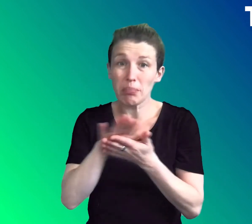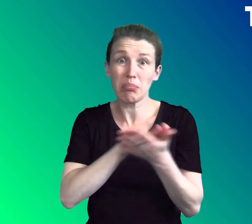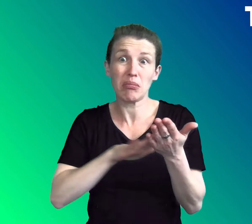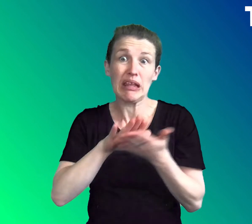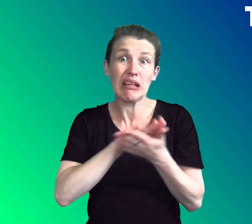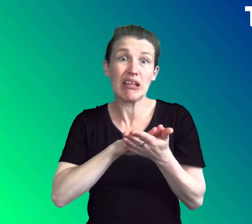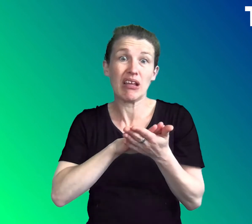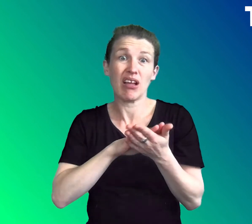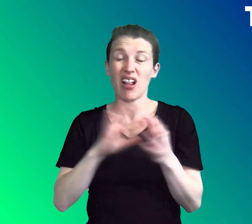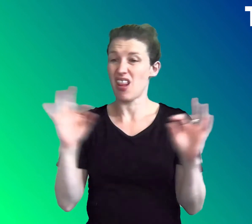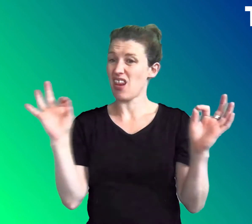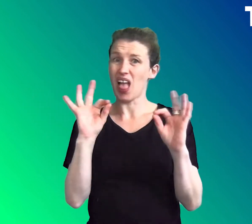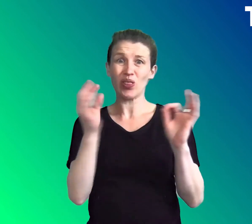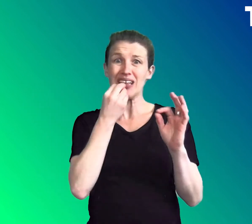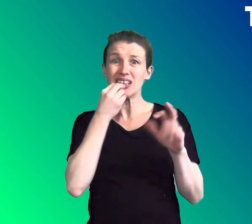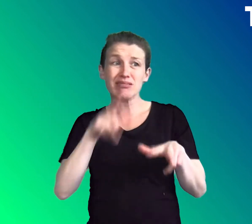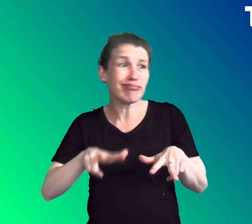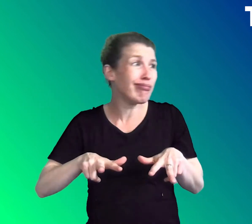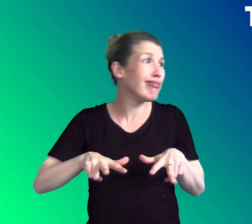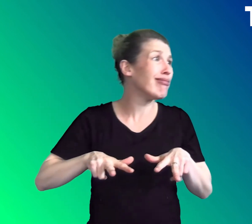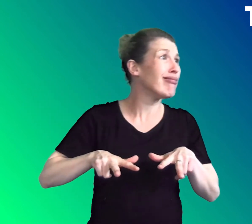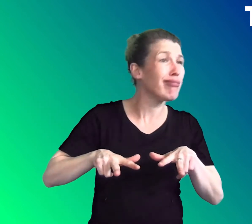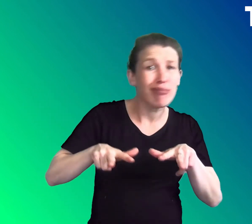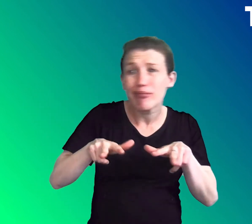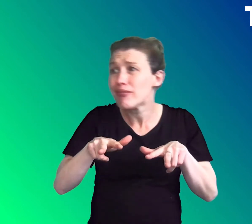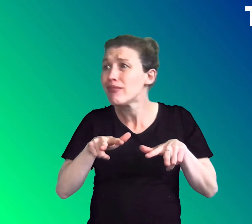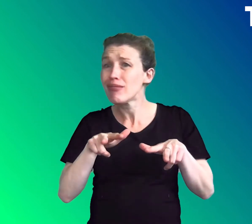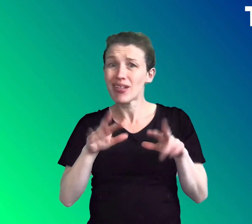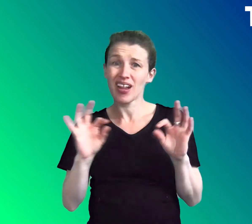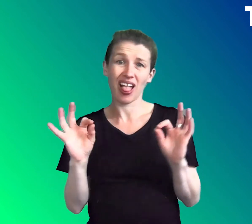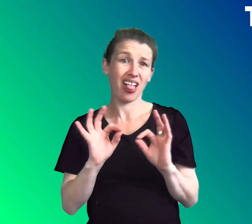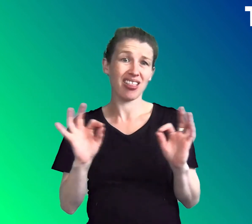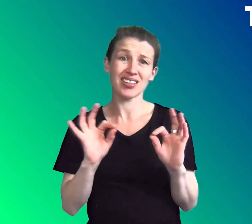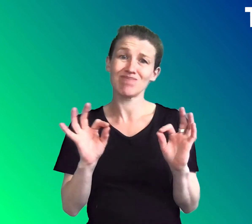So if their food is gone, they cannot thrive.